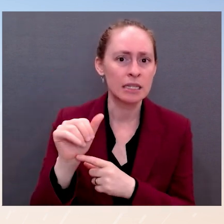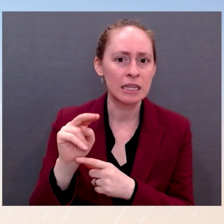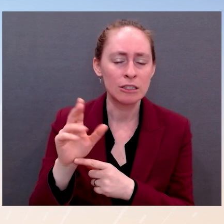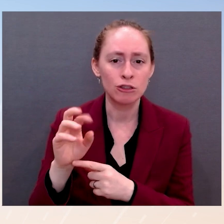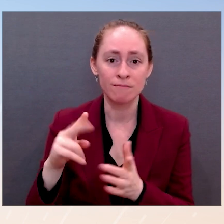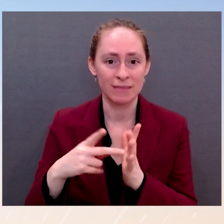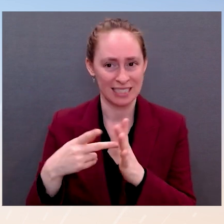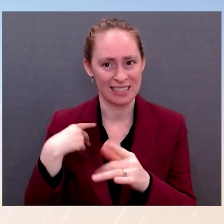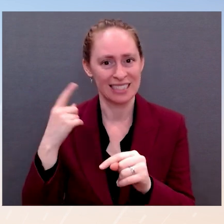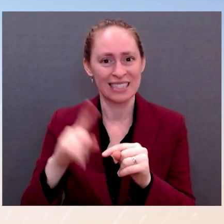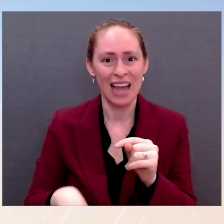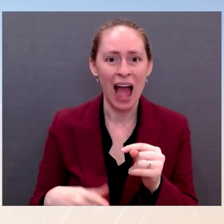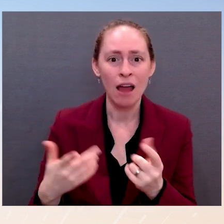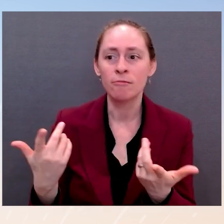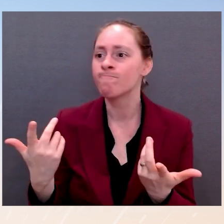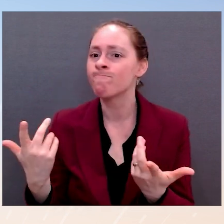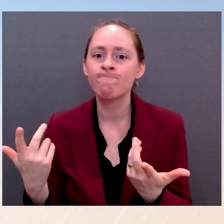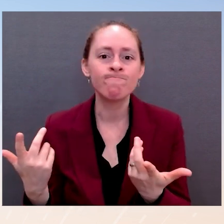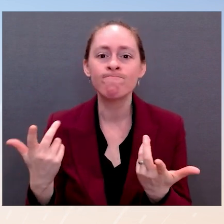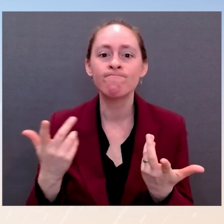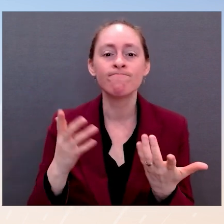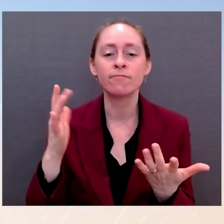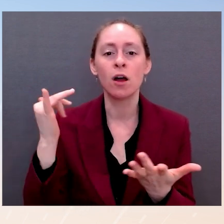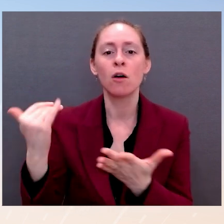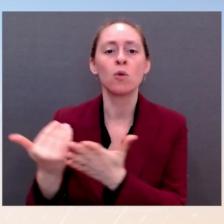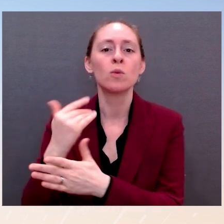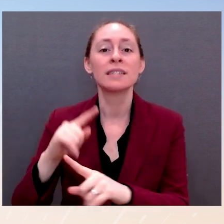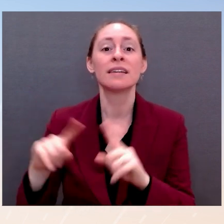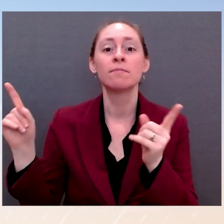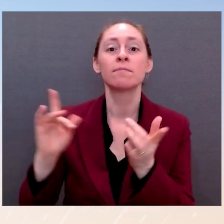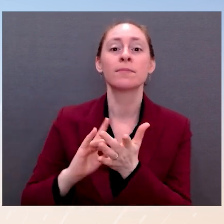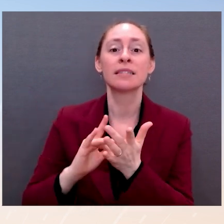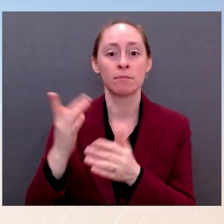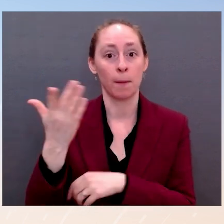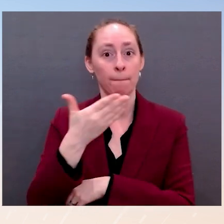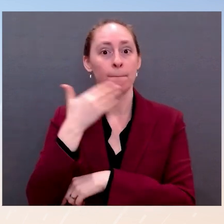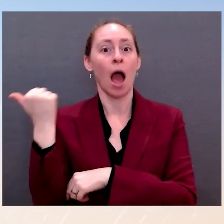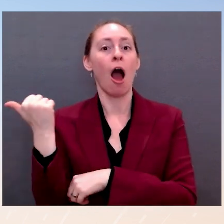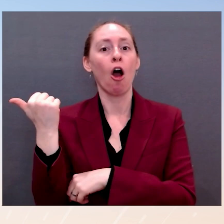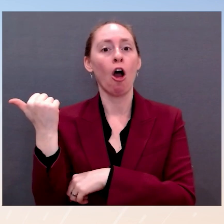or that their cancer may be carrying, they won't be able to take advantage of these great advances.